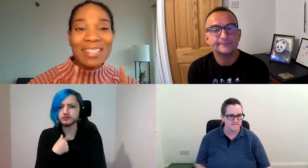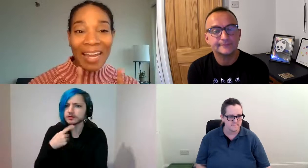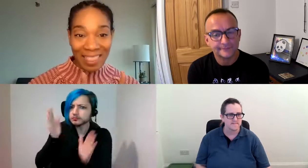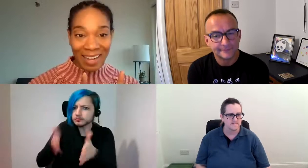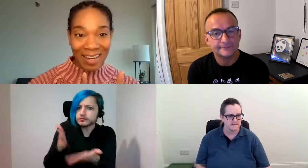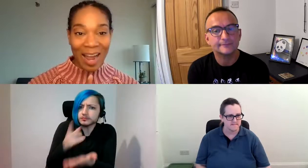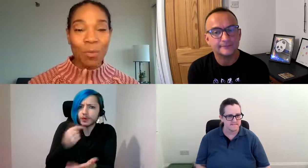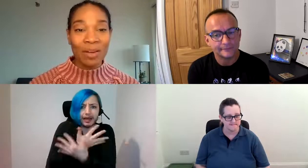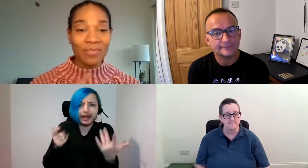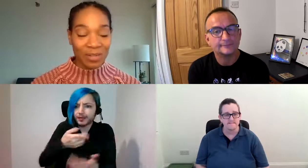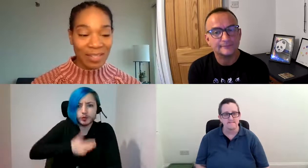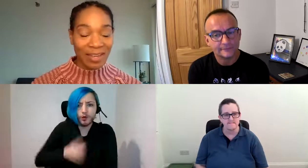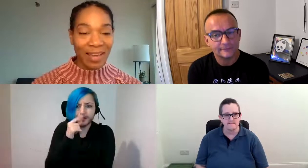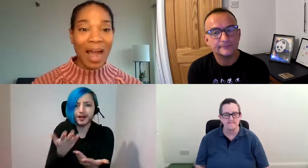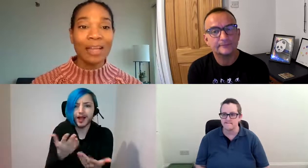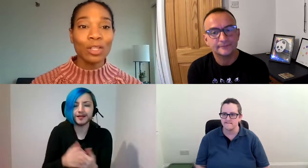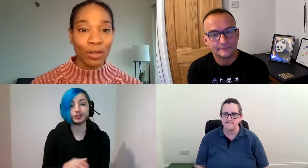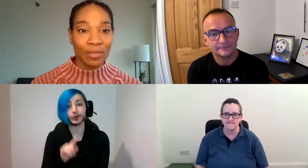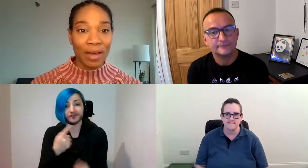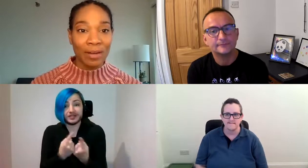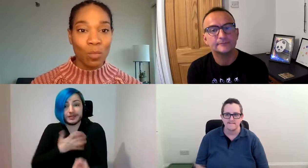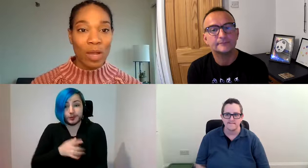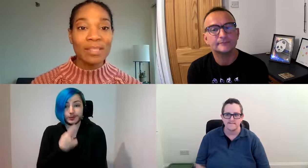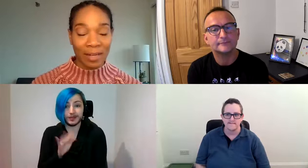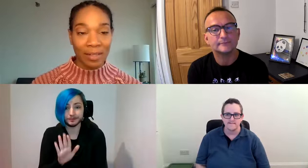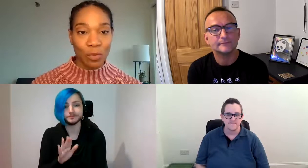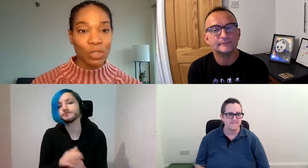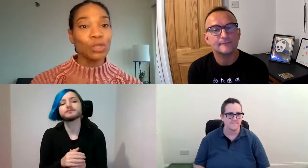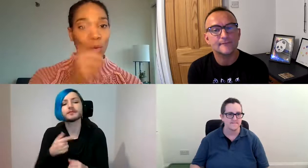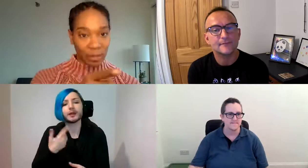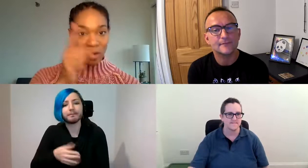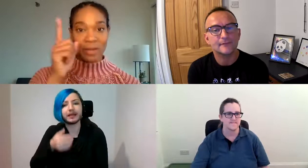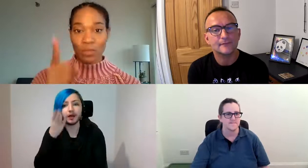But I want to empower what you were saying, you say you